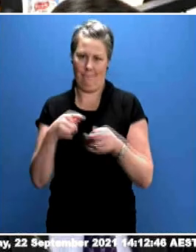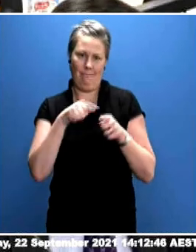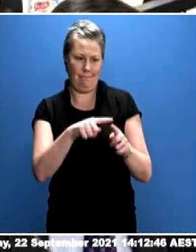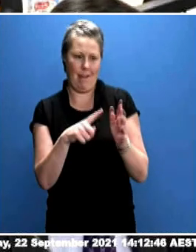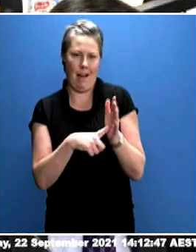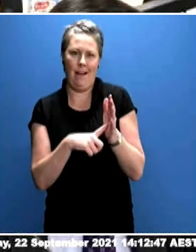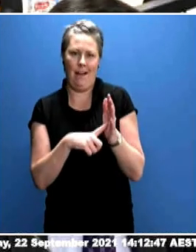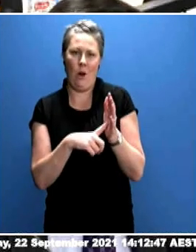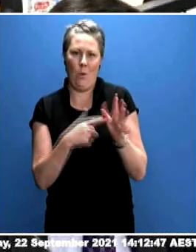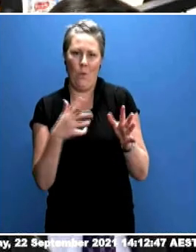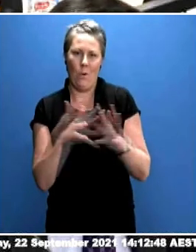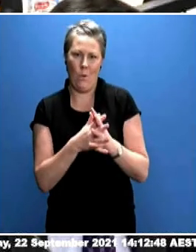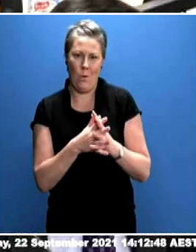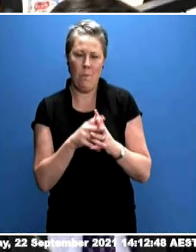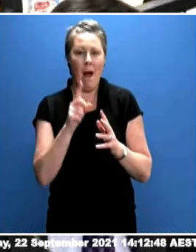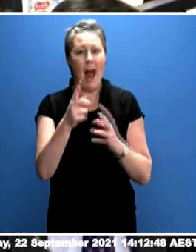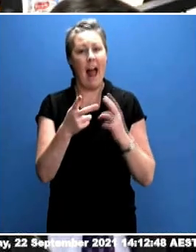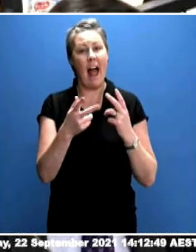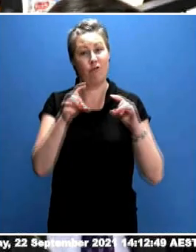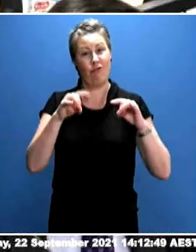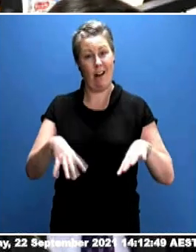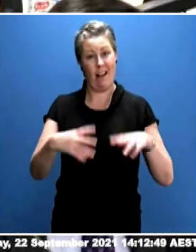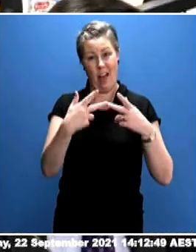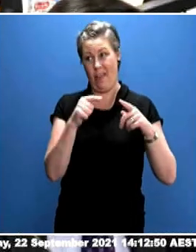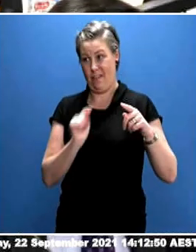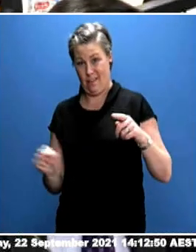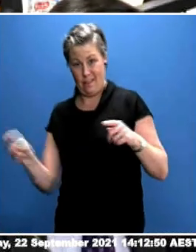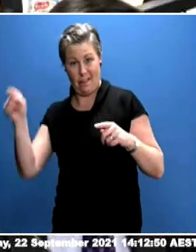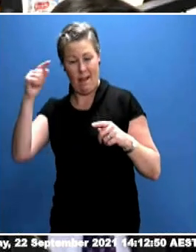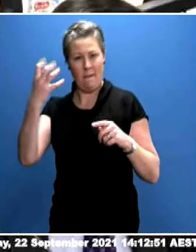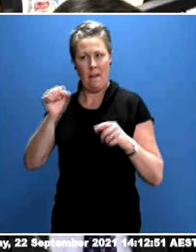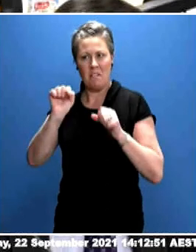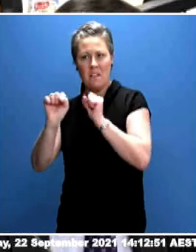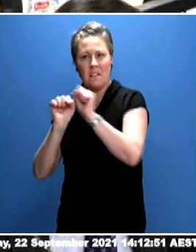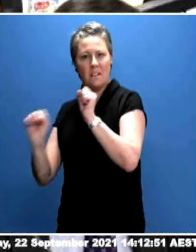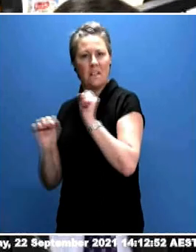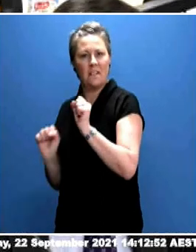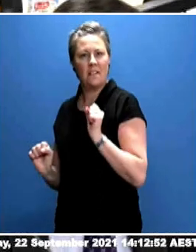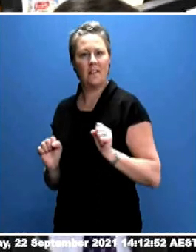In other jurisdictions, there are similar models but, for example, in New